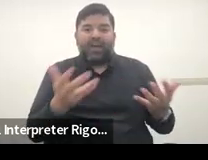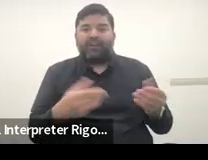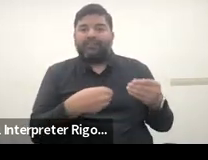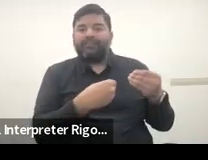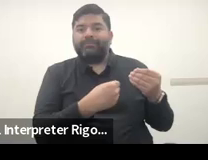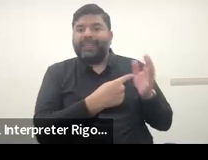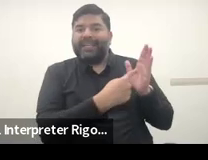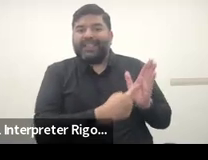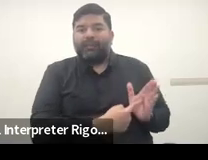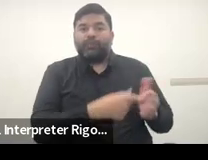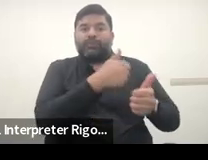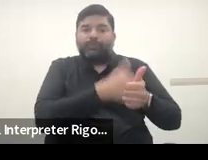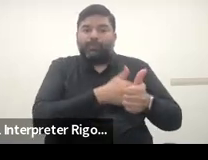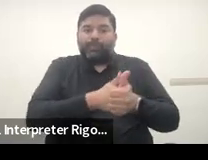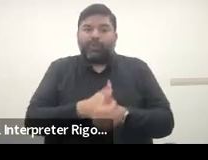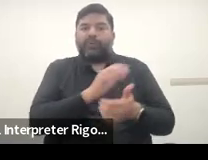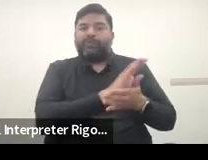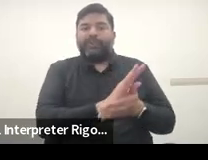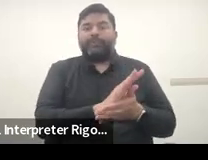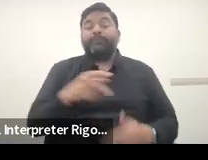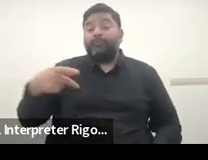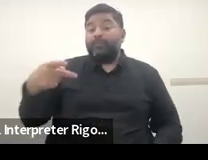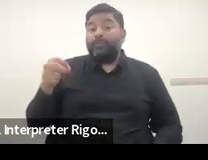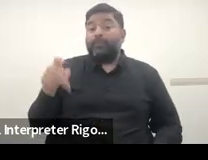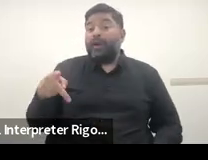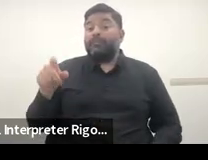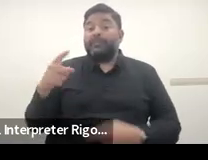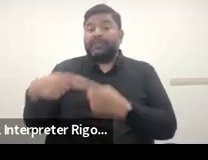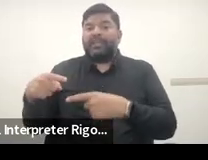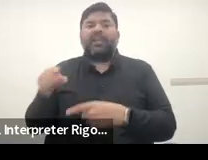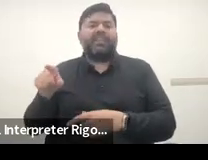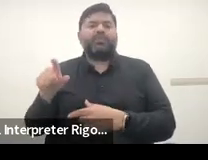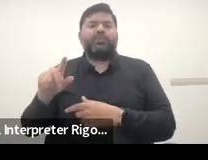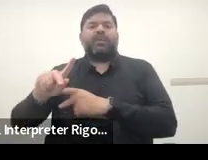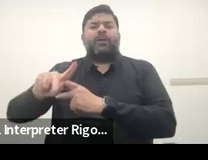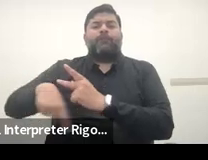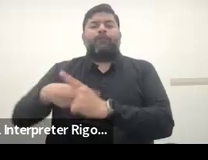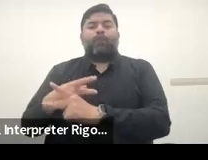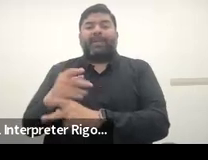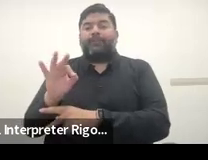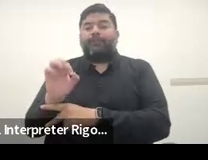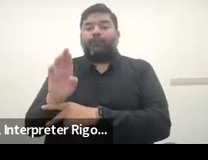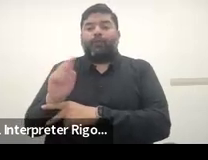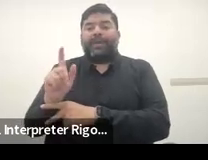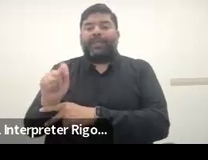[each] video. But for PopSign, this was formatted as a Kaggle competition and they awarded like $100,000